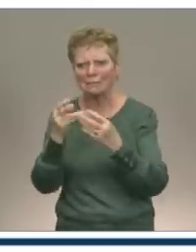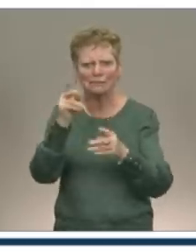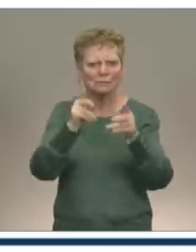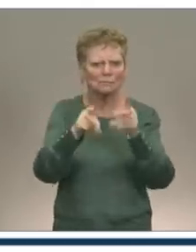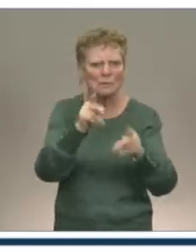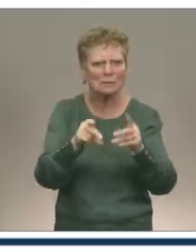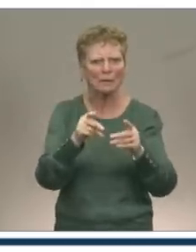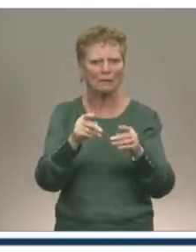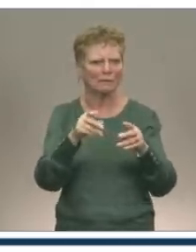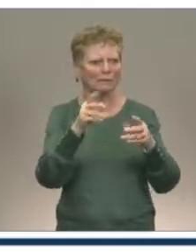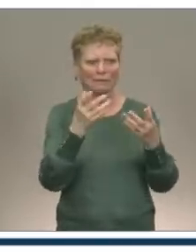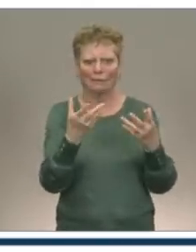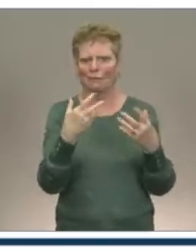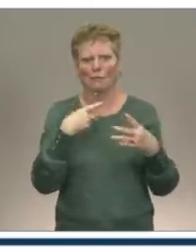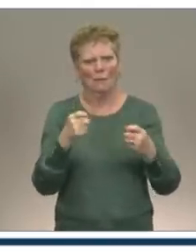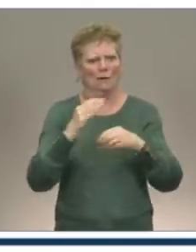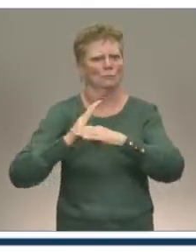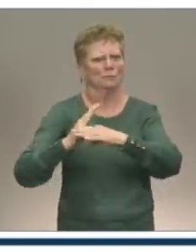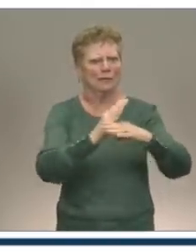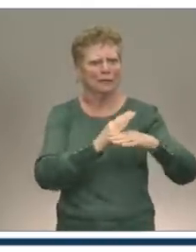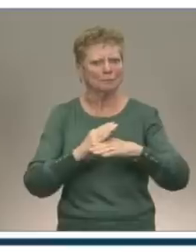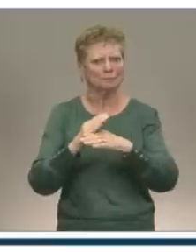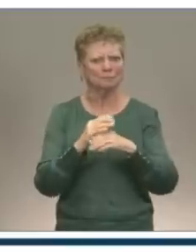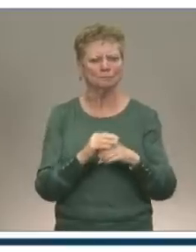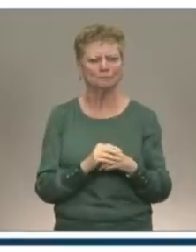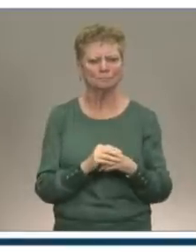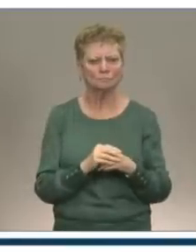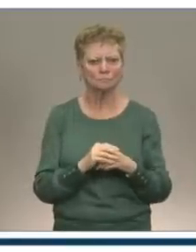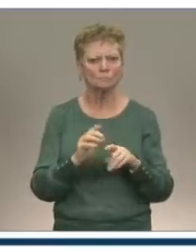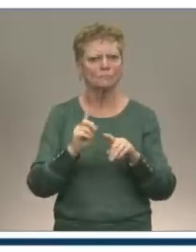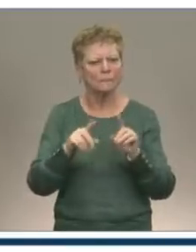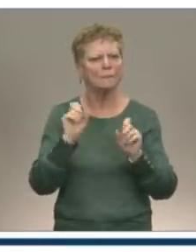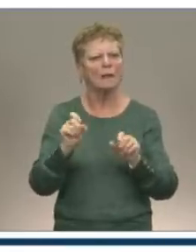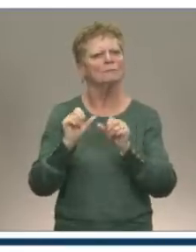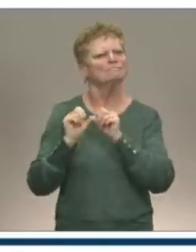there aren't any special or new precautions to take we just need to keep doing the things that